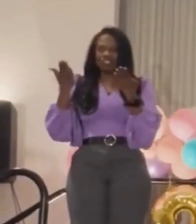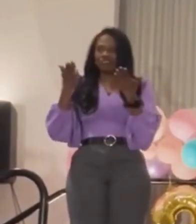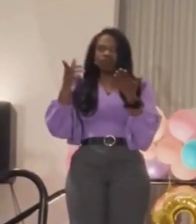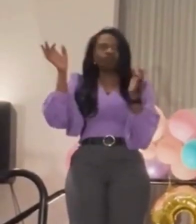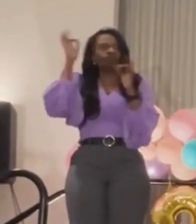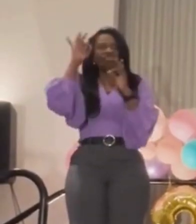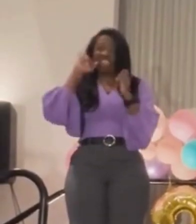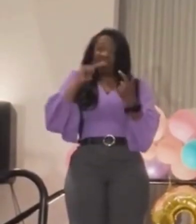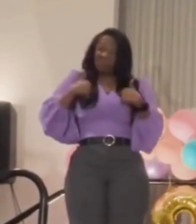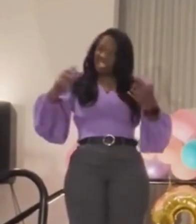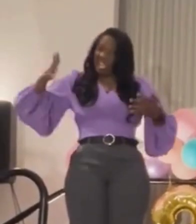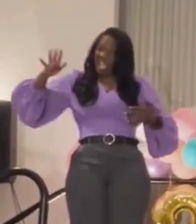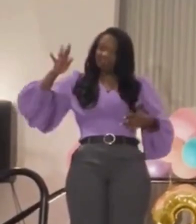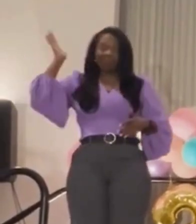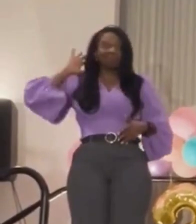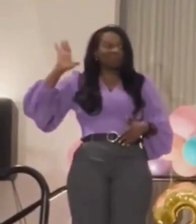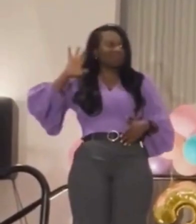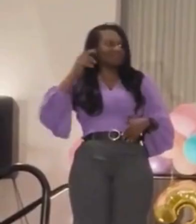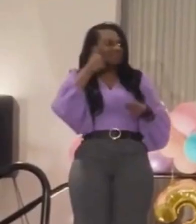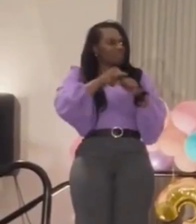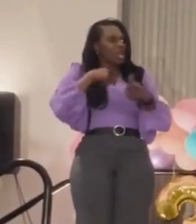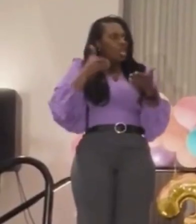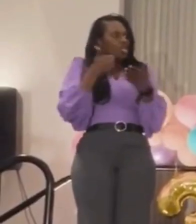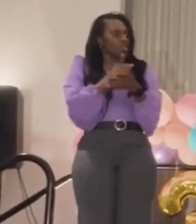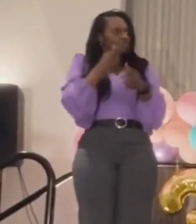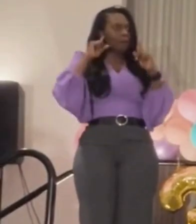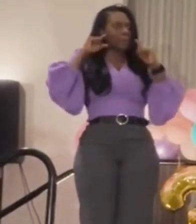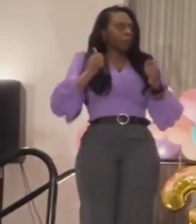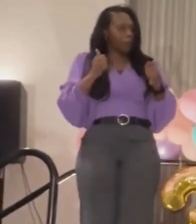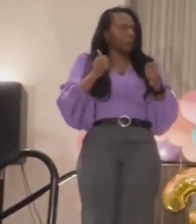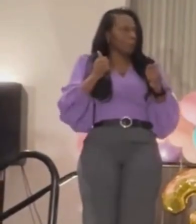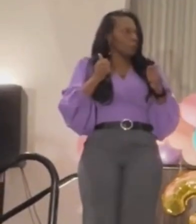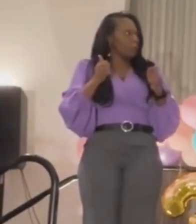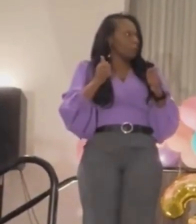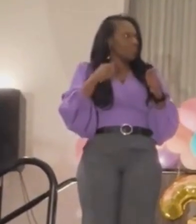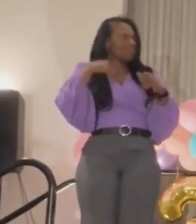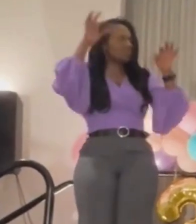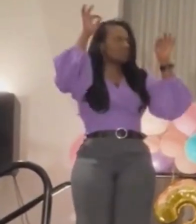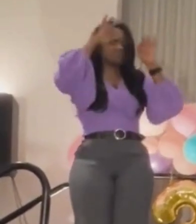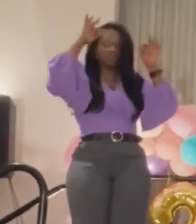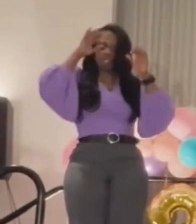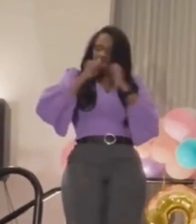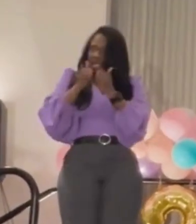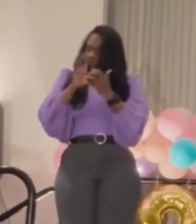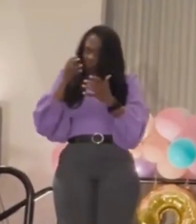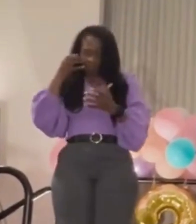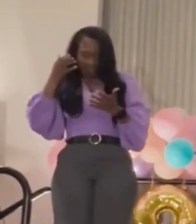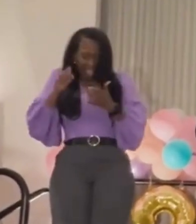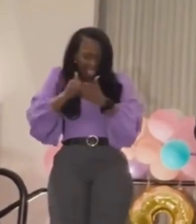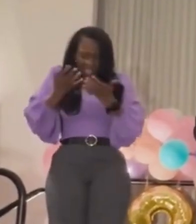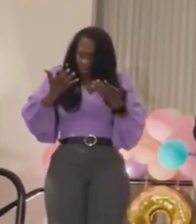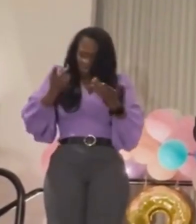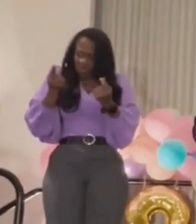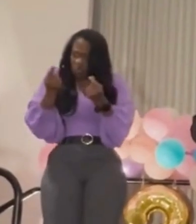Kind of like me me when I was newly deafened and I didn't know what to do about talking on the phone or what I needed to do.